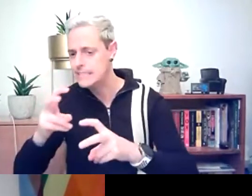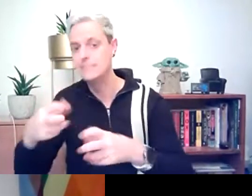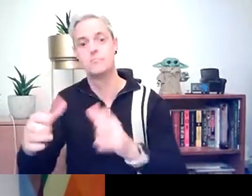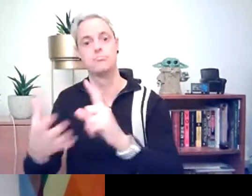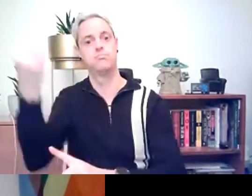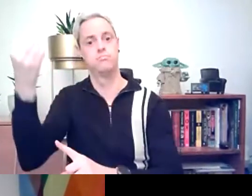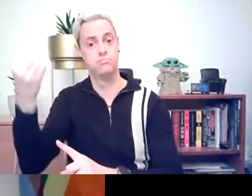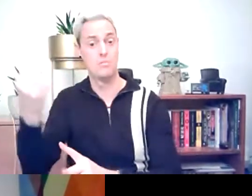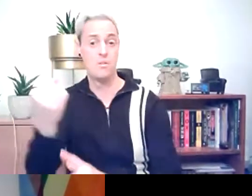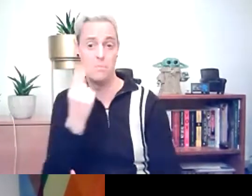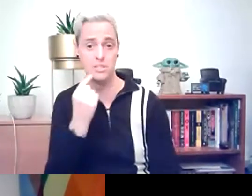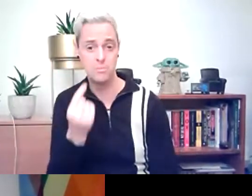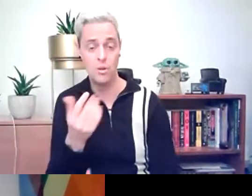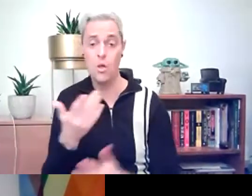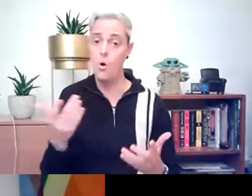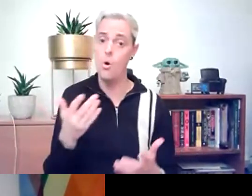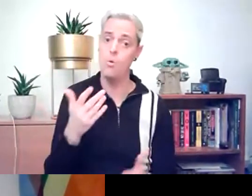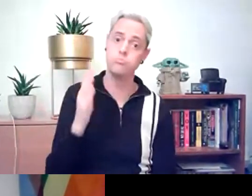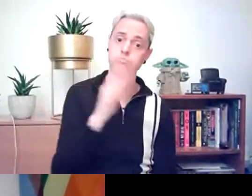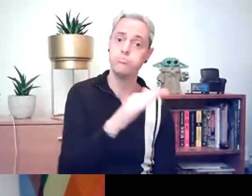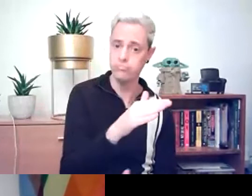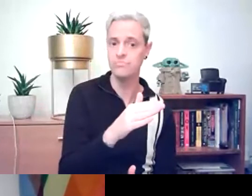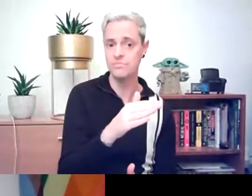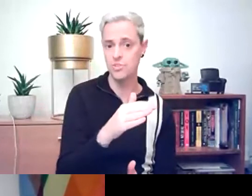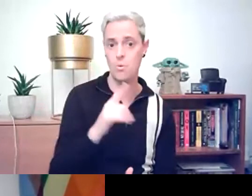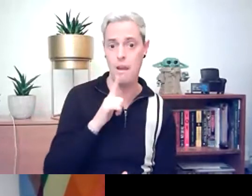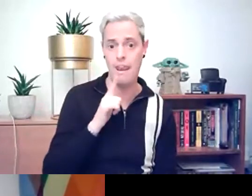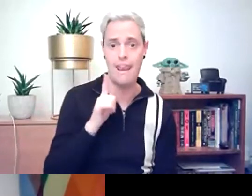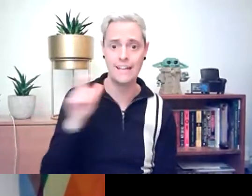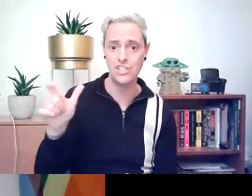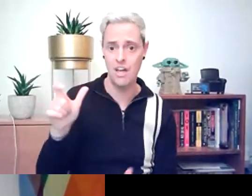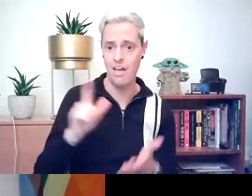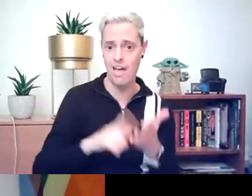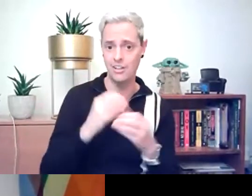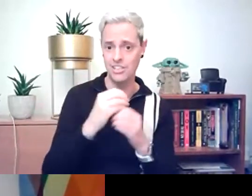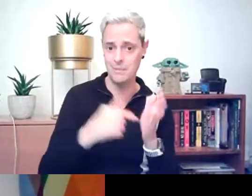and turn to organizations like links LGBT yen can offer that support to help you along